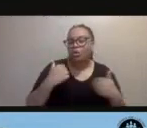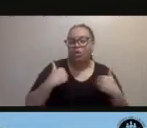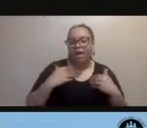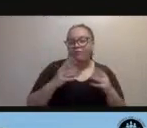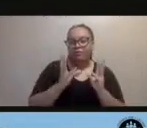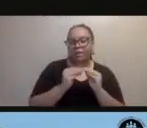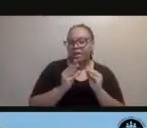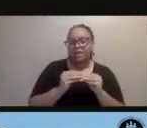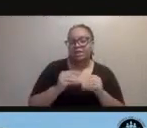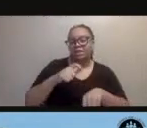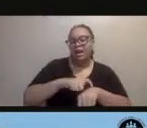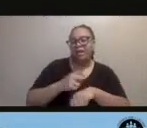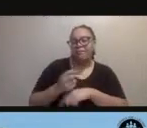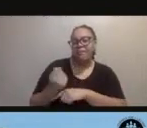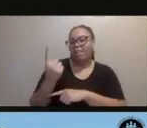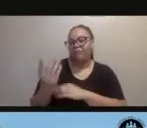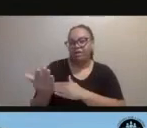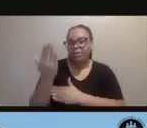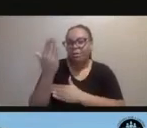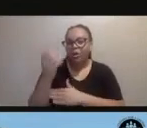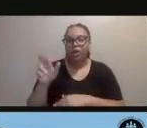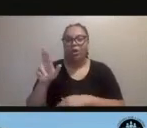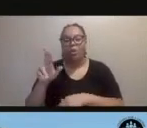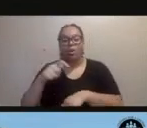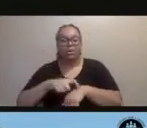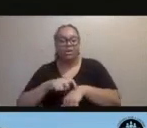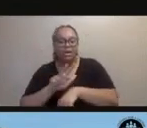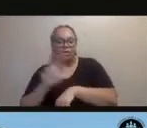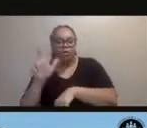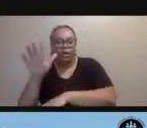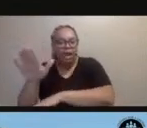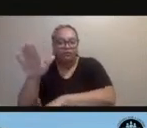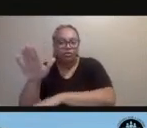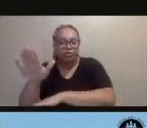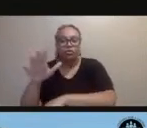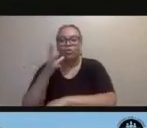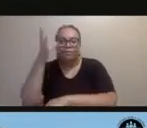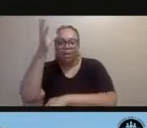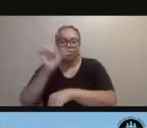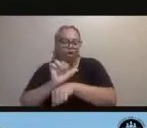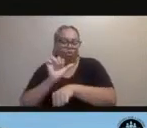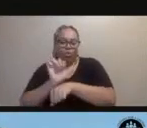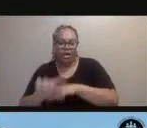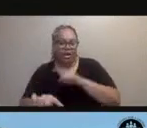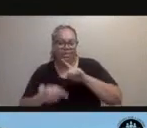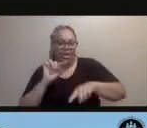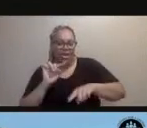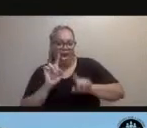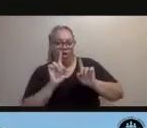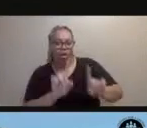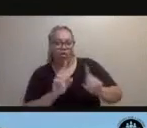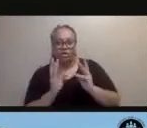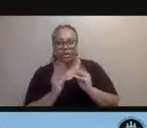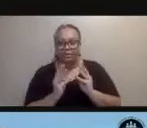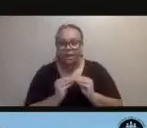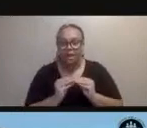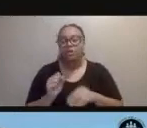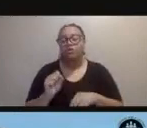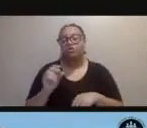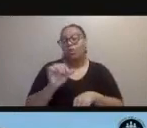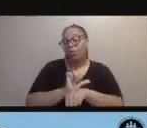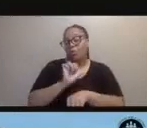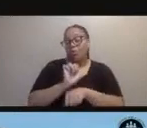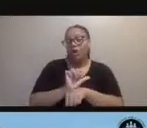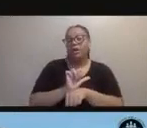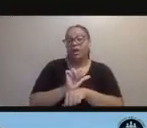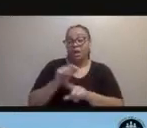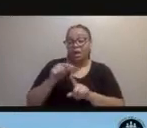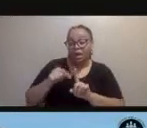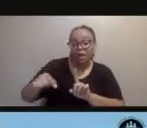WORKING PARENT AND YOU KNOW YOU